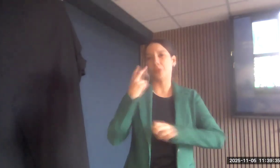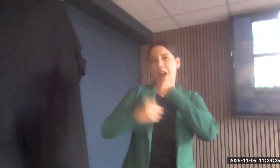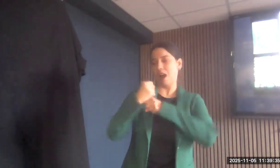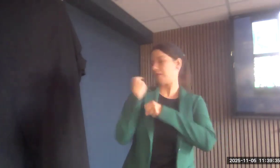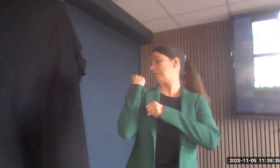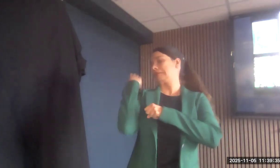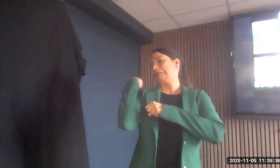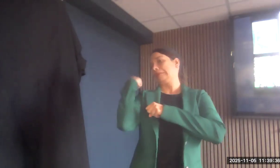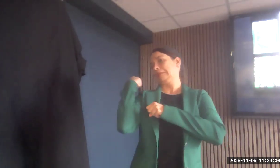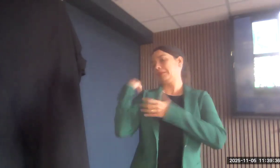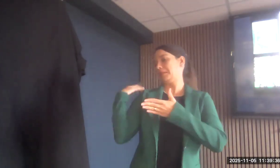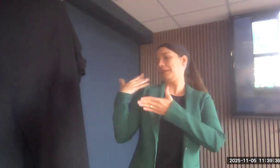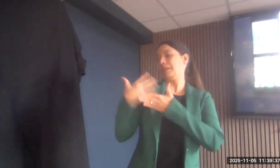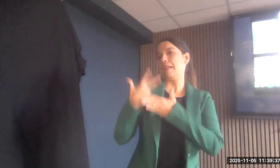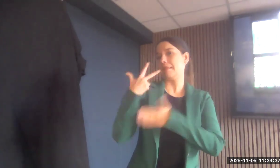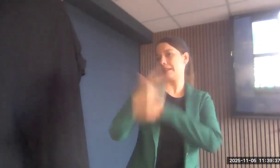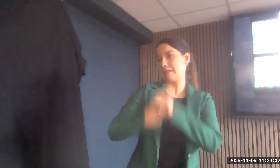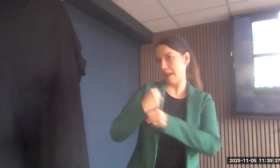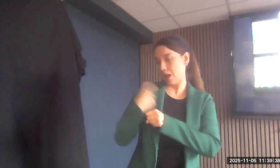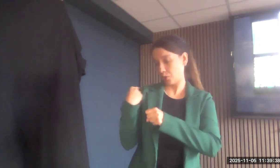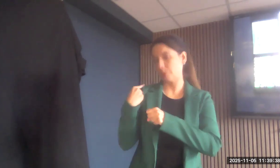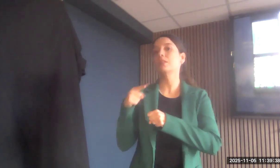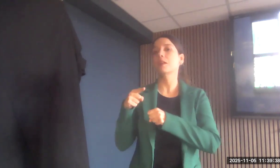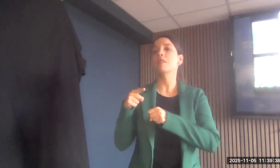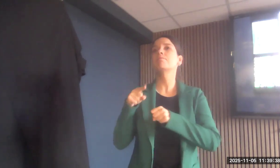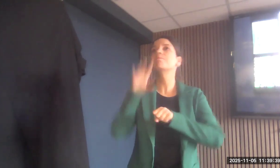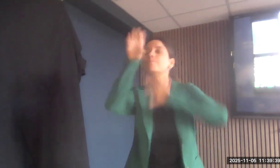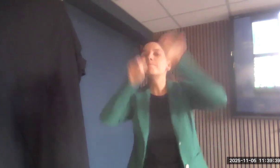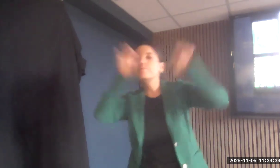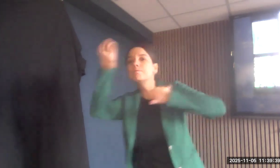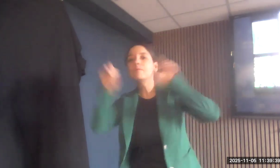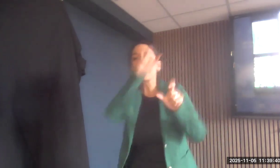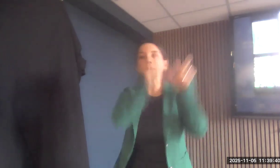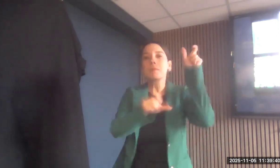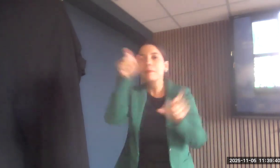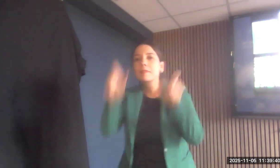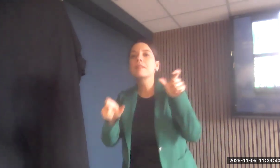And then the most recent research, which was conducted just last year, in 2024.